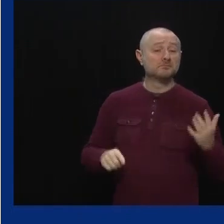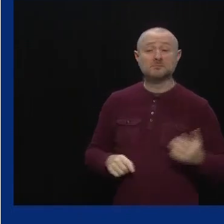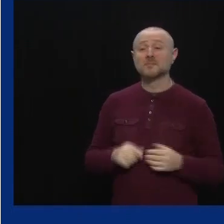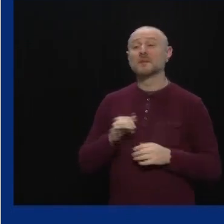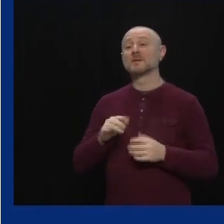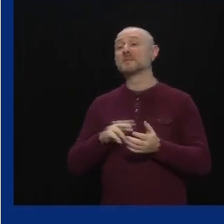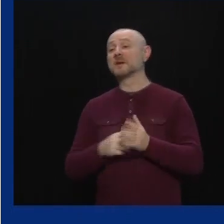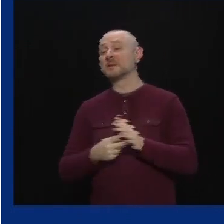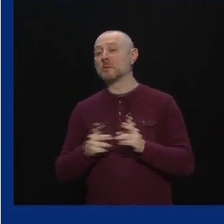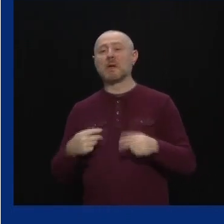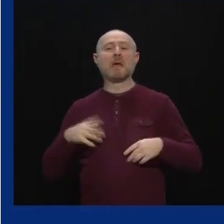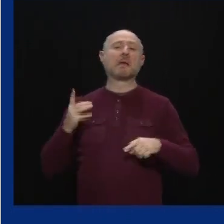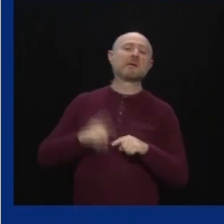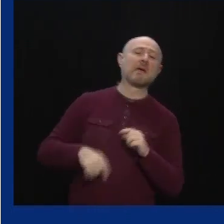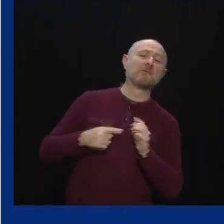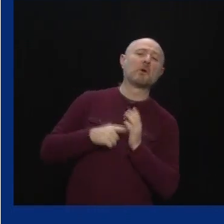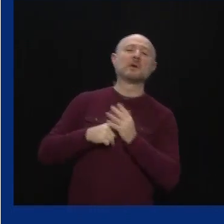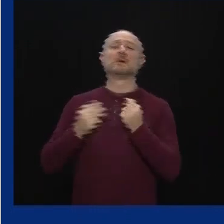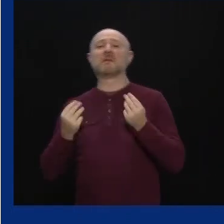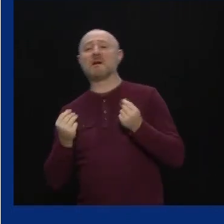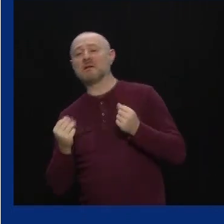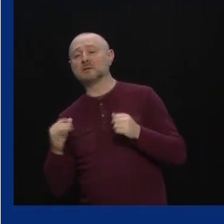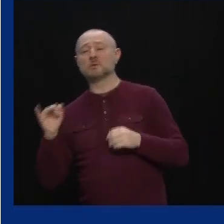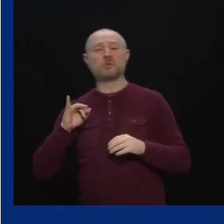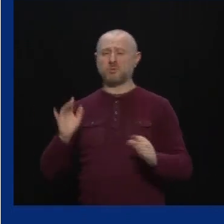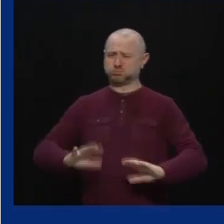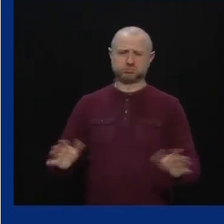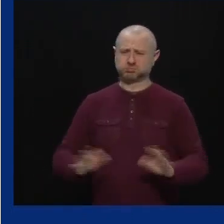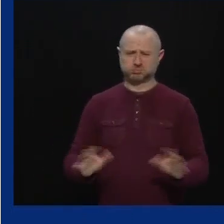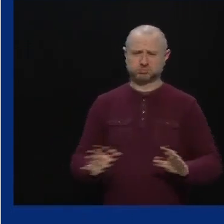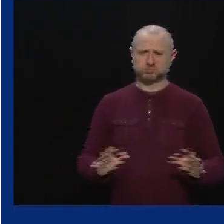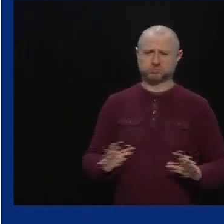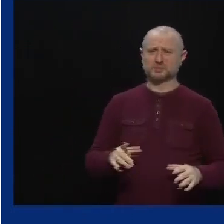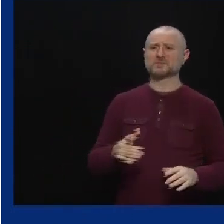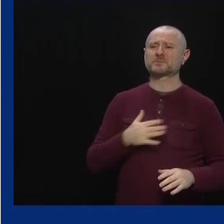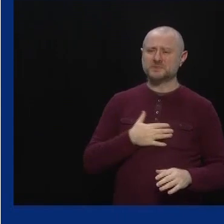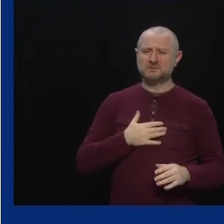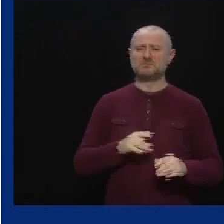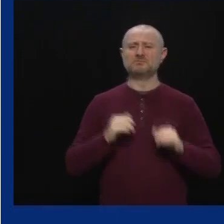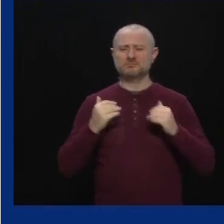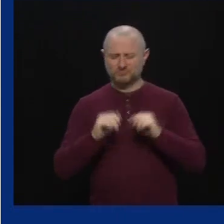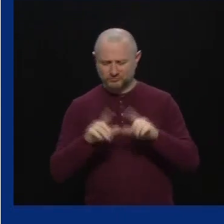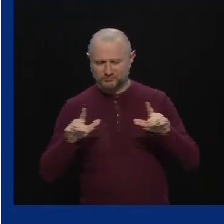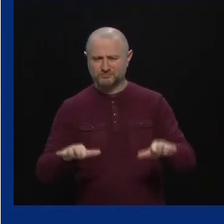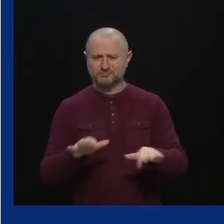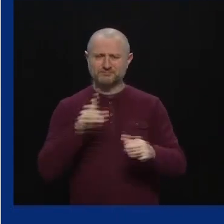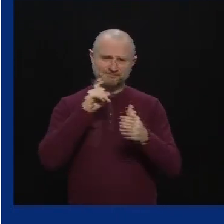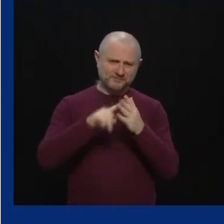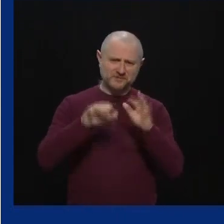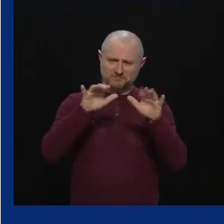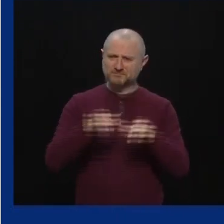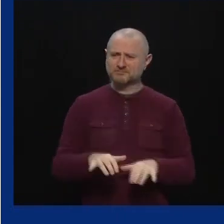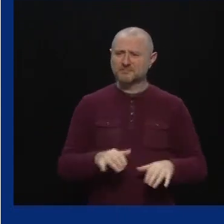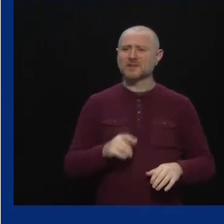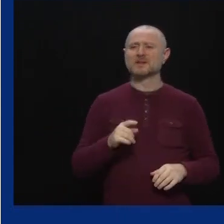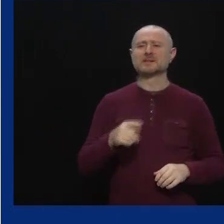IT'S A BIT COMPLICATED, SO I WON'T GIVE EXAMPLES OF HOW MUCH, BUT IT'S SUBSTANTIAL.